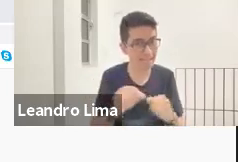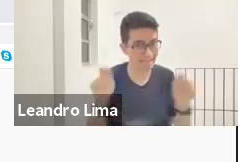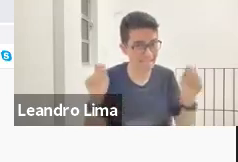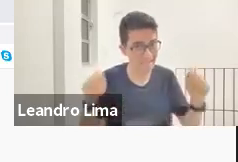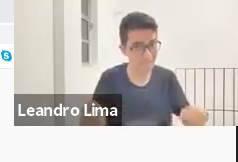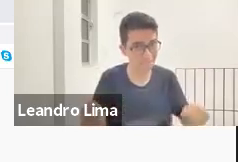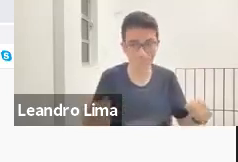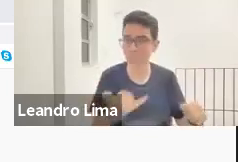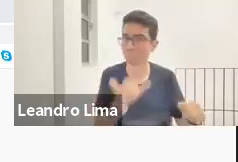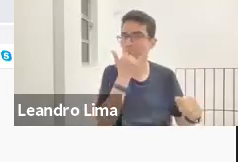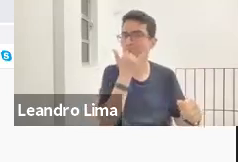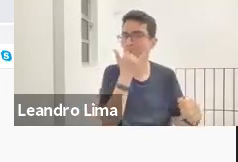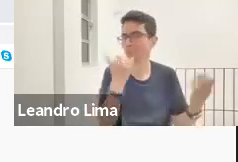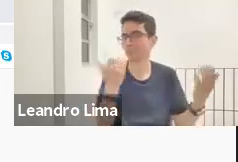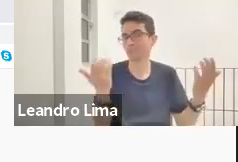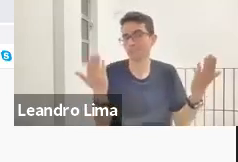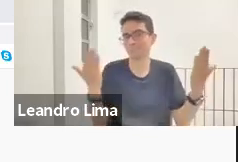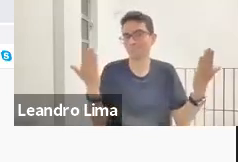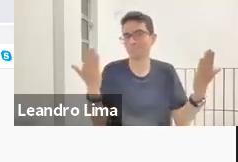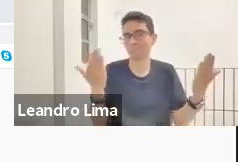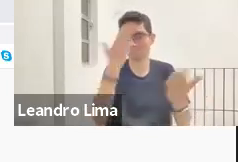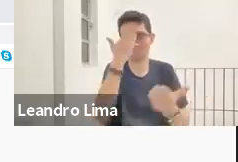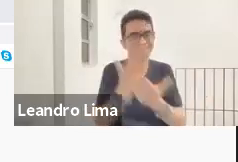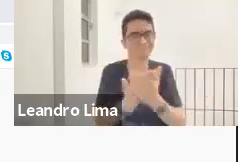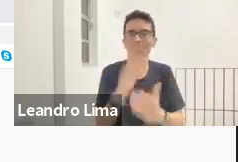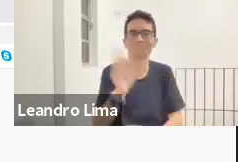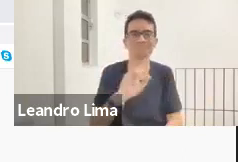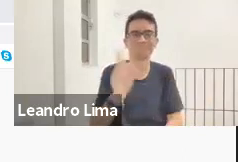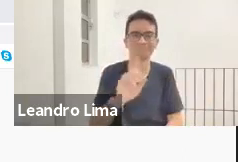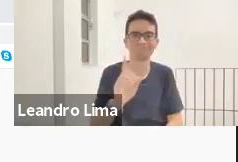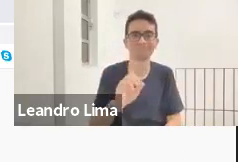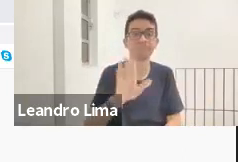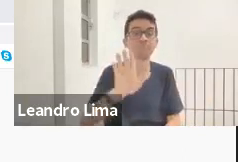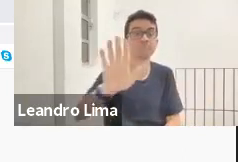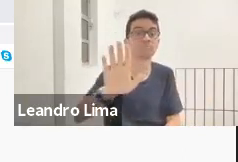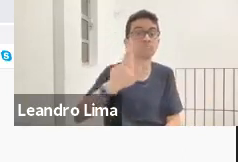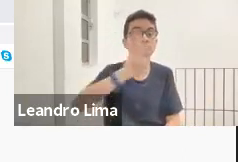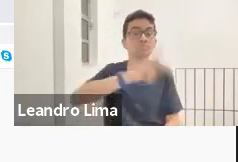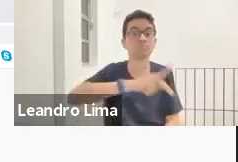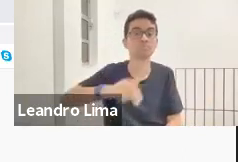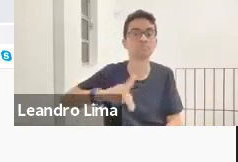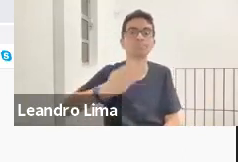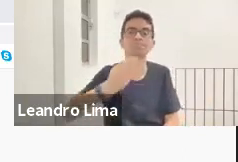the bind. of trying to. o trying to say o trying to serve both masters at trying to serve both masters at